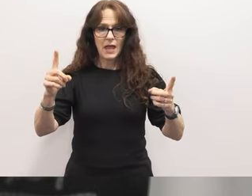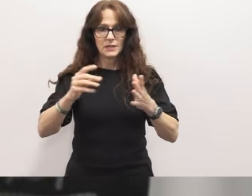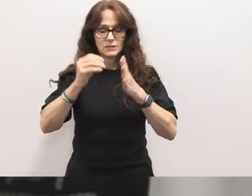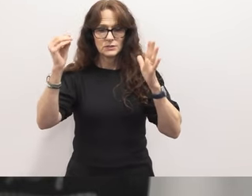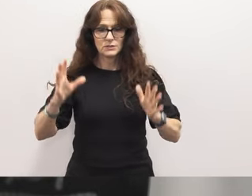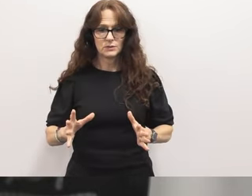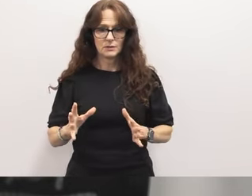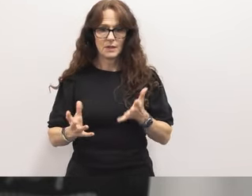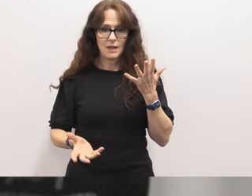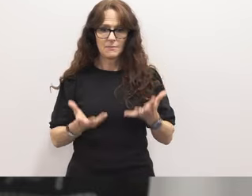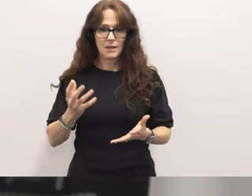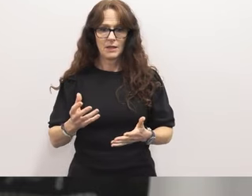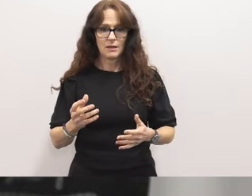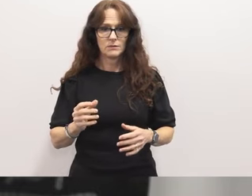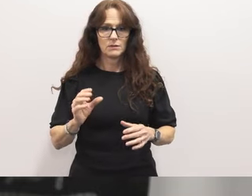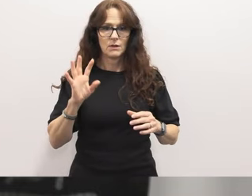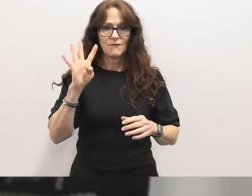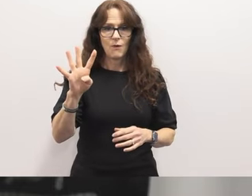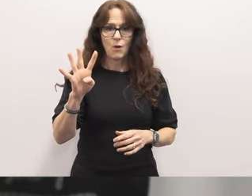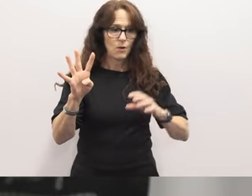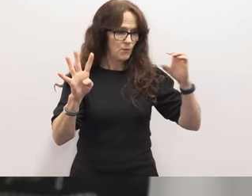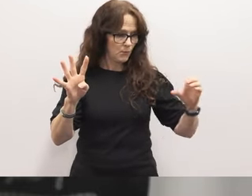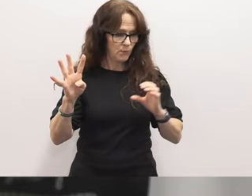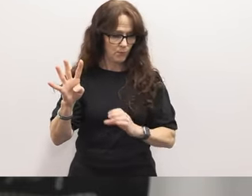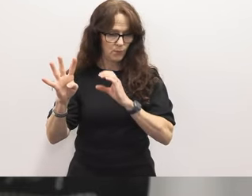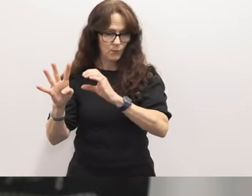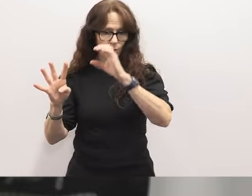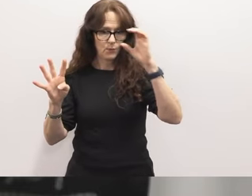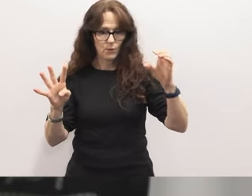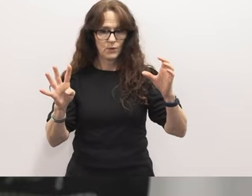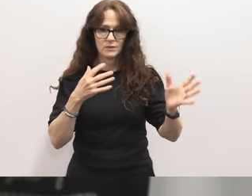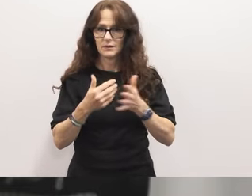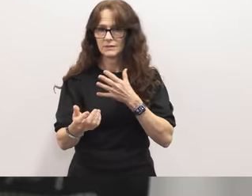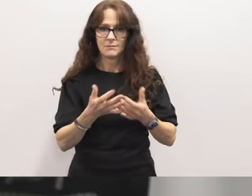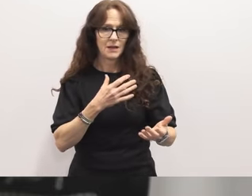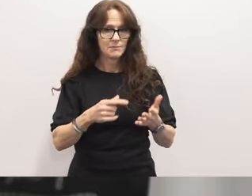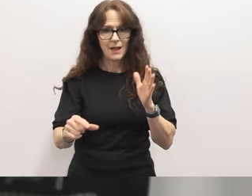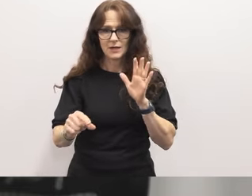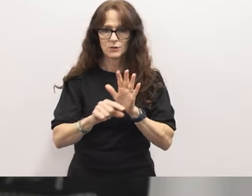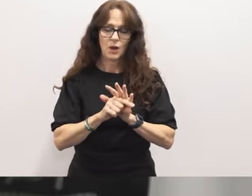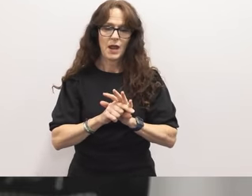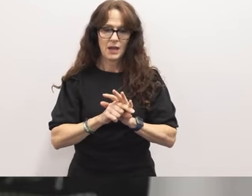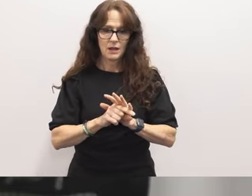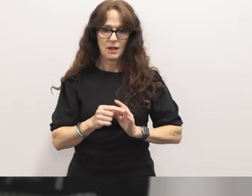maybe I'm drawing four circles. It doesn't matter what grade I'm in, but I know what four is.